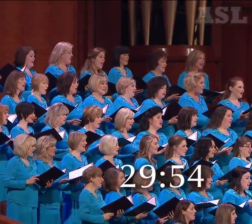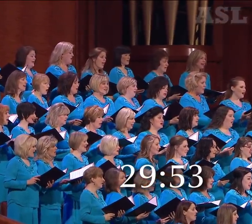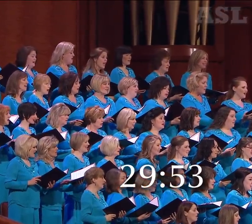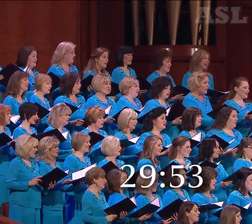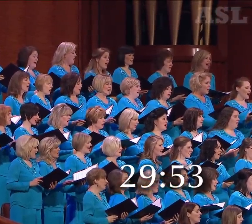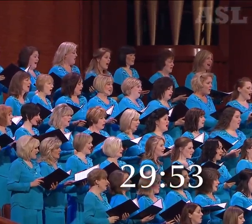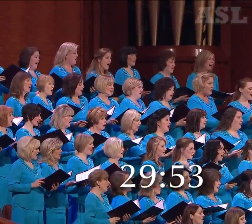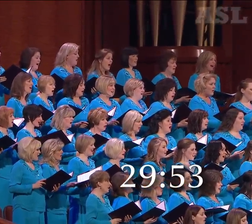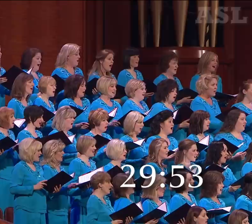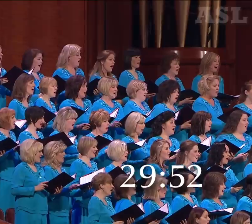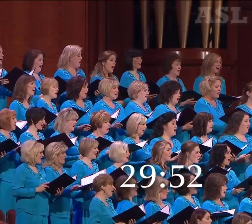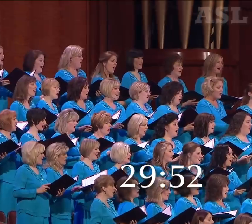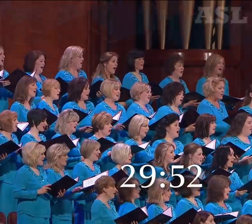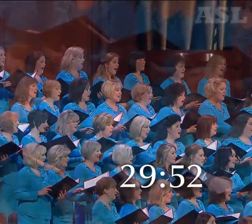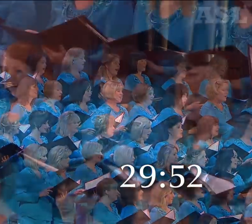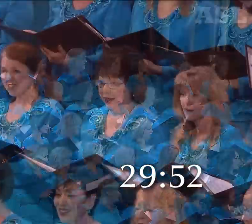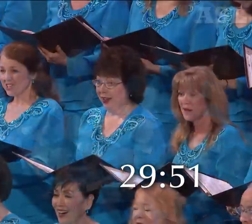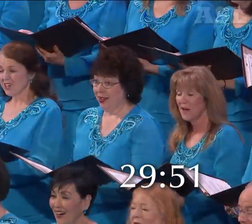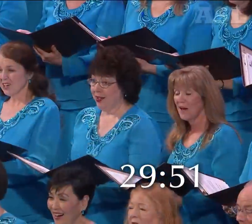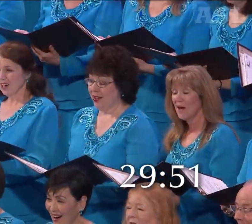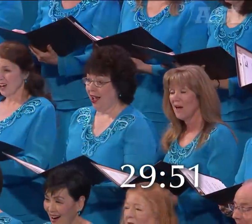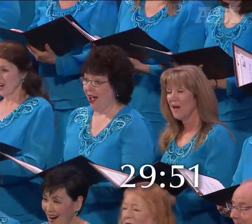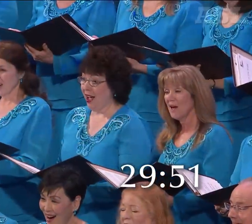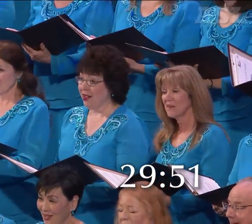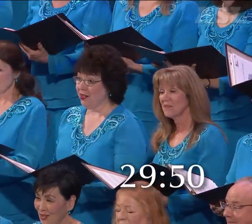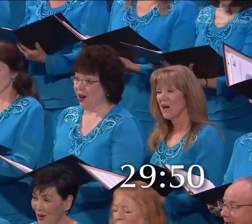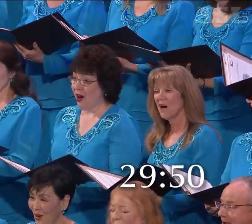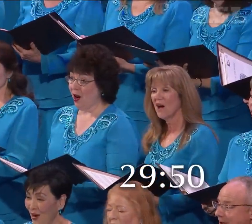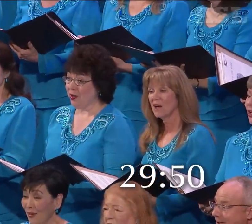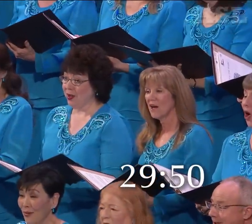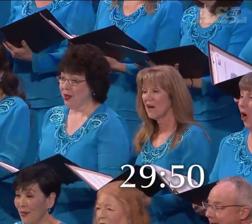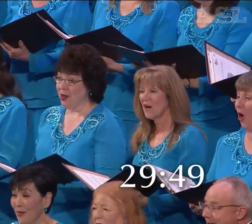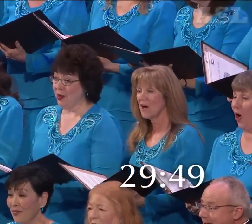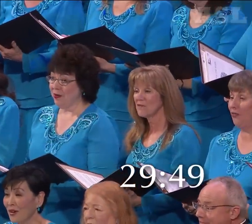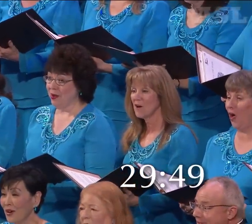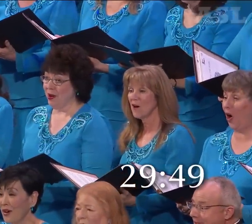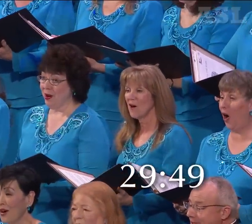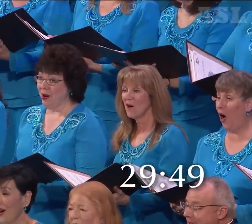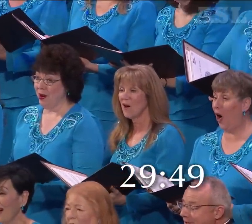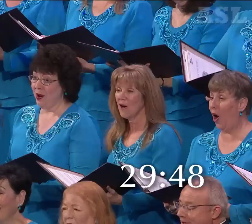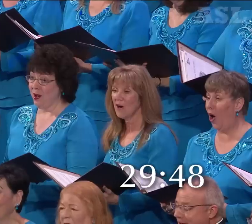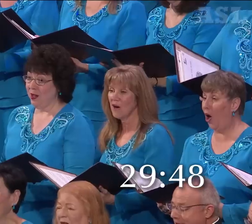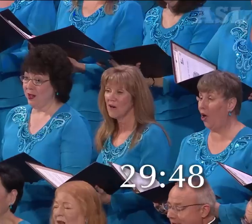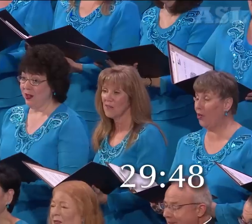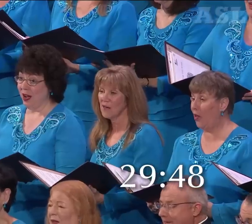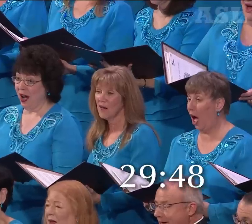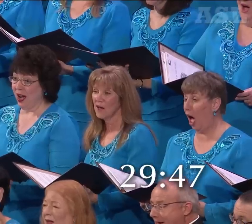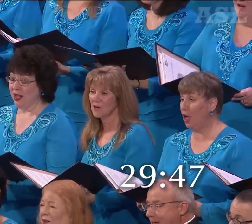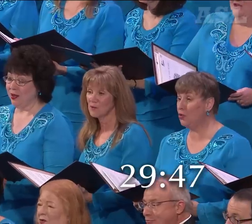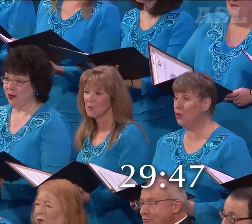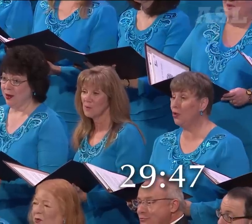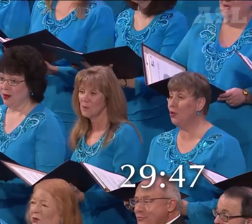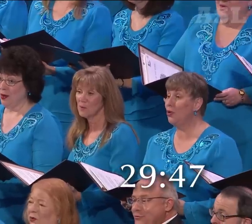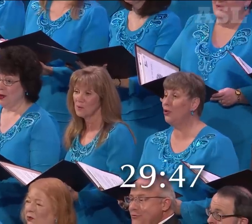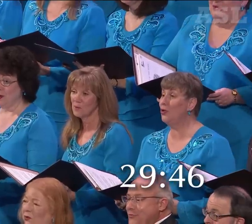CLOSED CAPTION CHANNEL OF THE CHURCH OF JESUS CHRIST OF LATTER-DAY SAINTS.